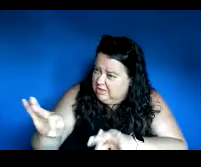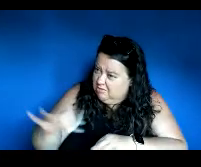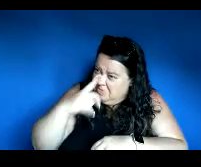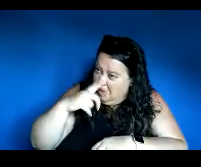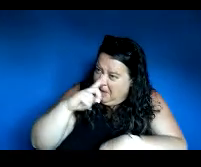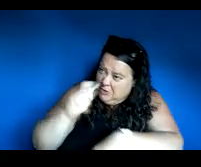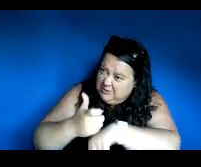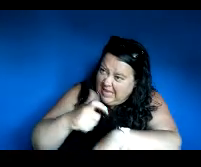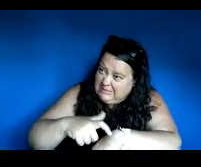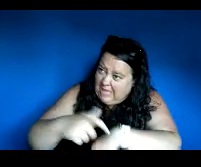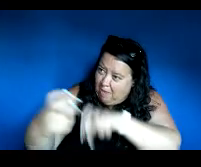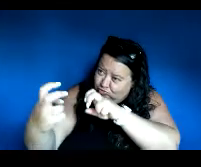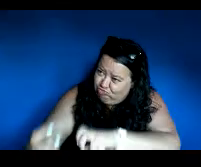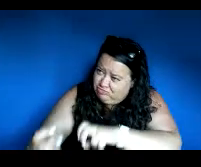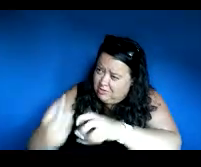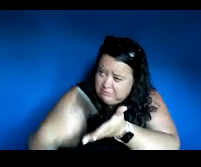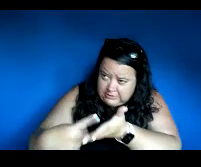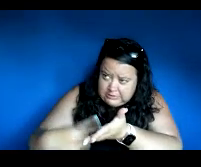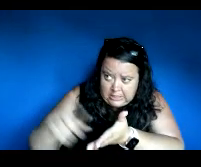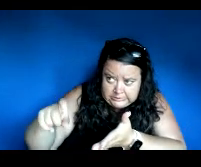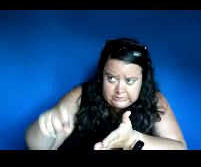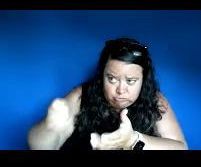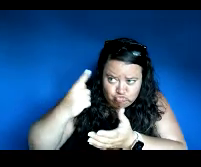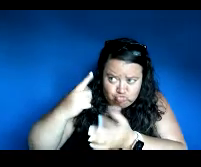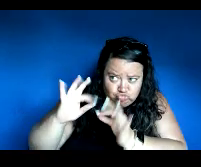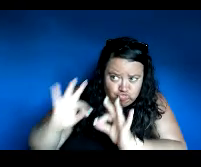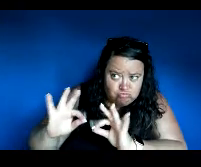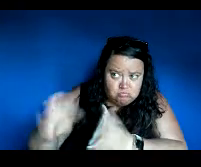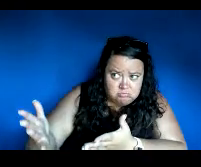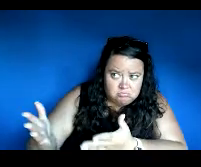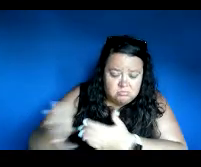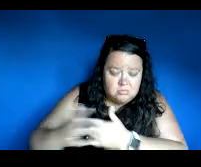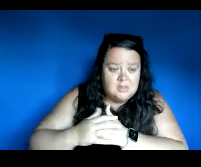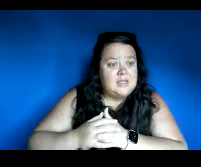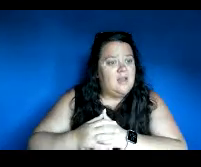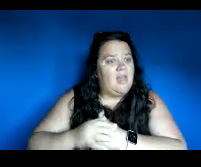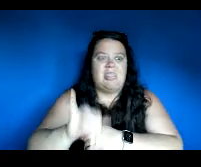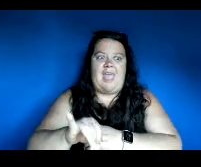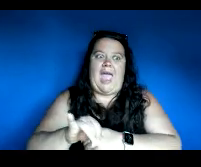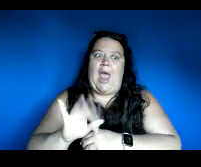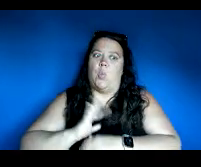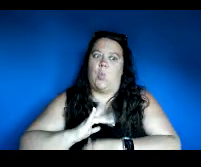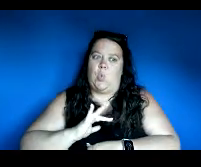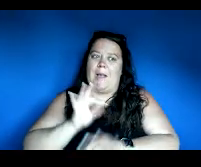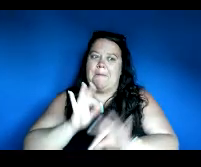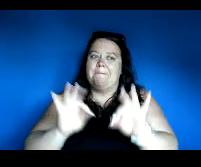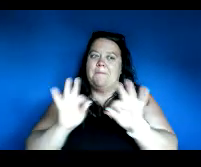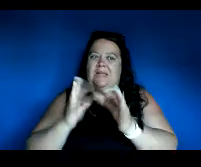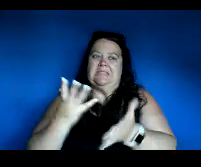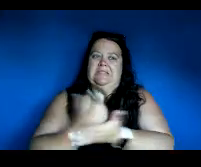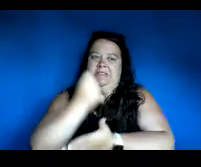to make sure that I," they understand how they're gonna work in your class. That's really, really, really important. It's important to have a plan,